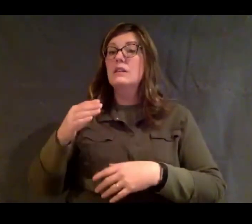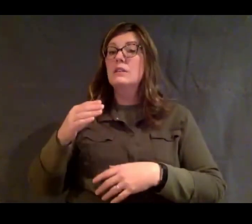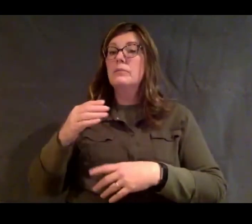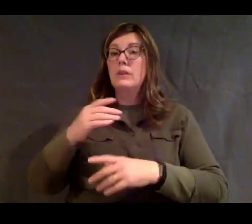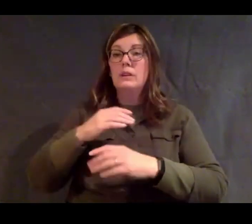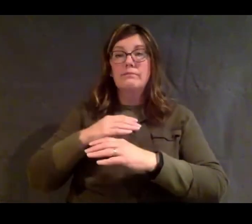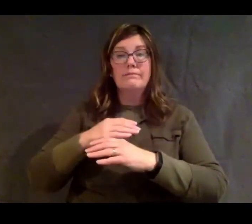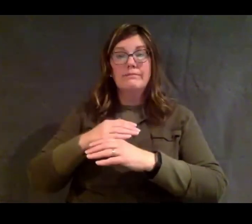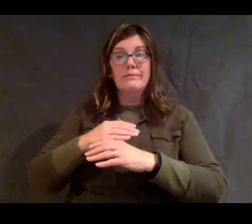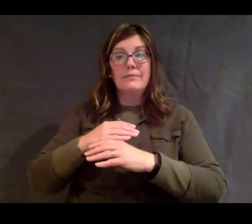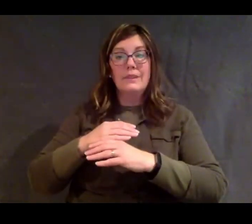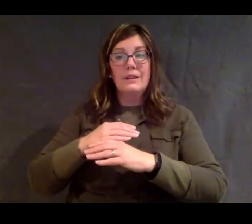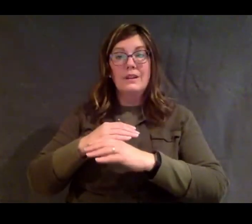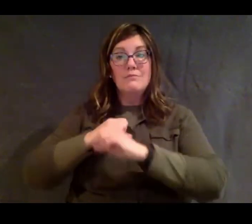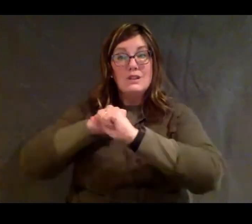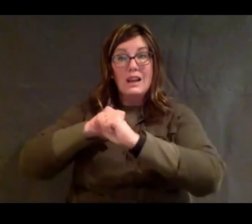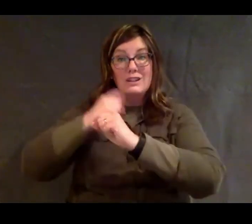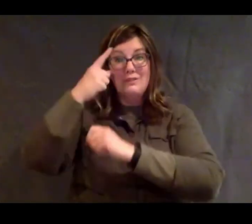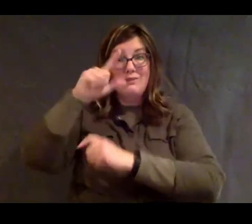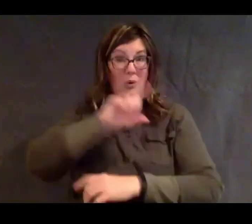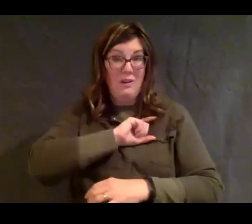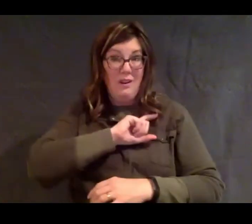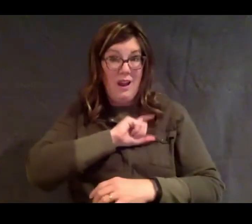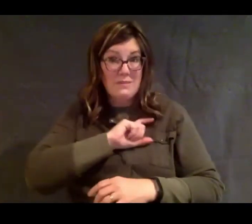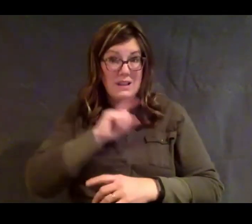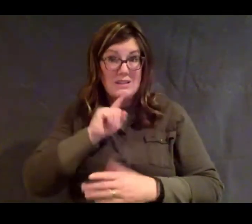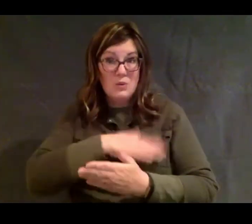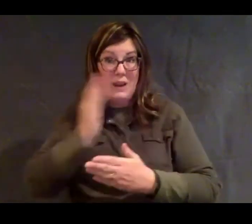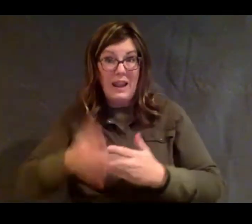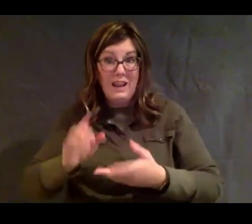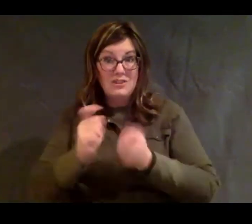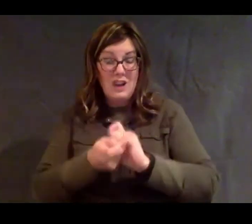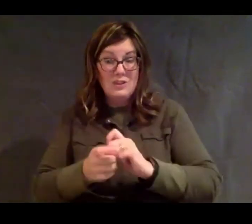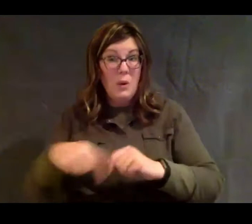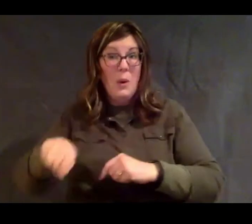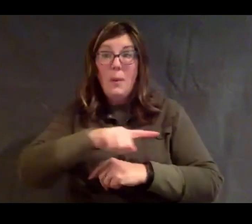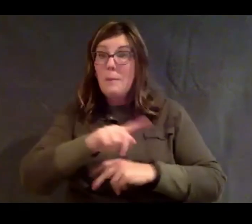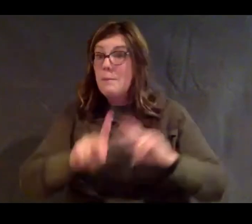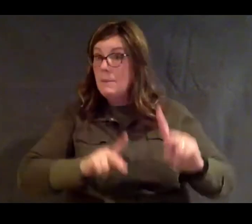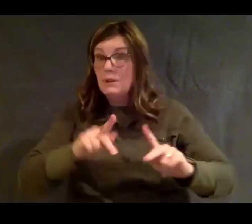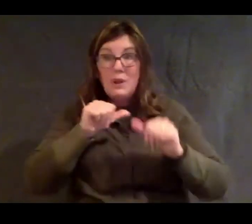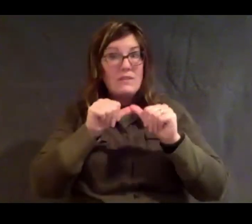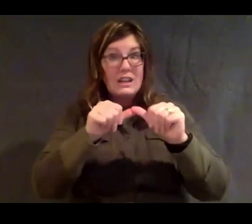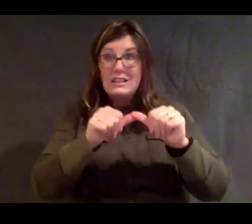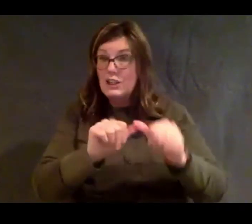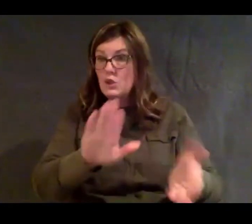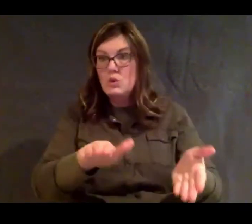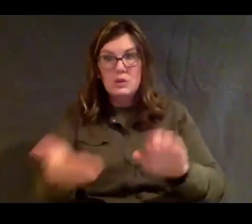change so that people don't have to continue to die you know and that if someone violates your